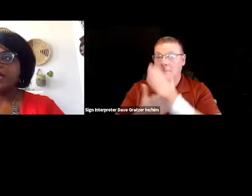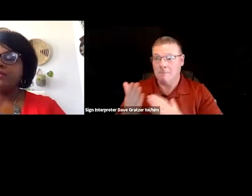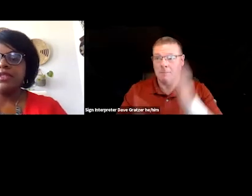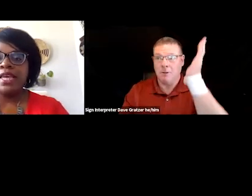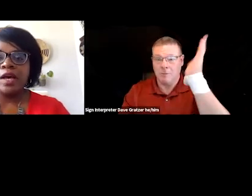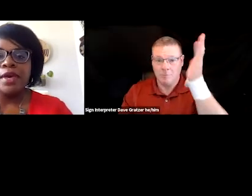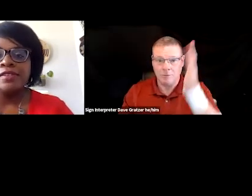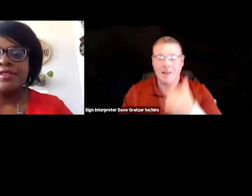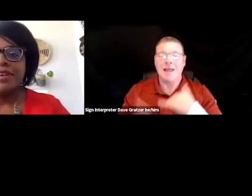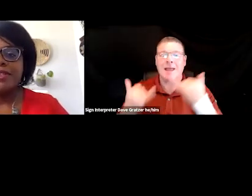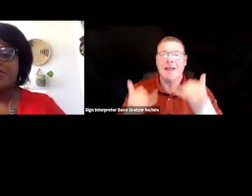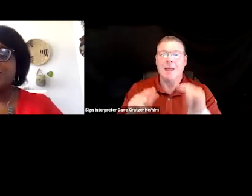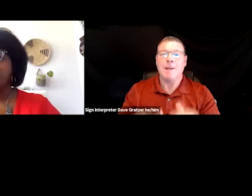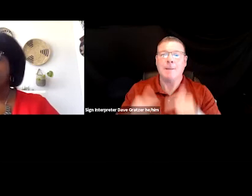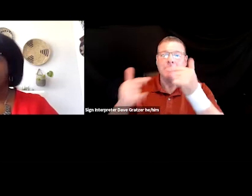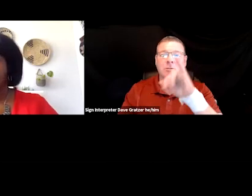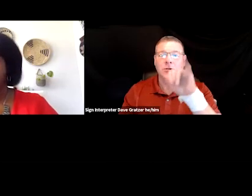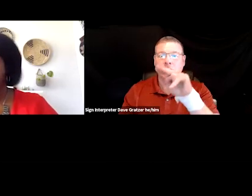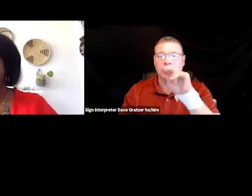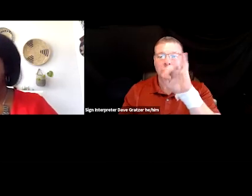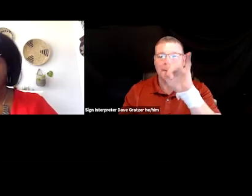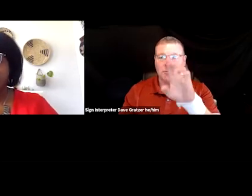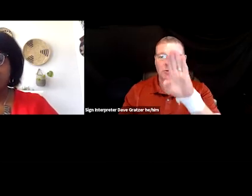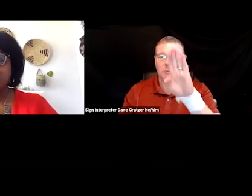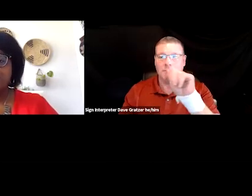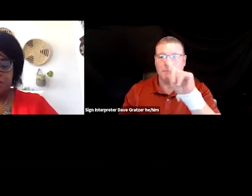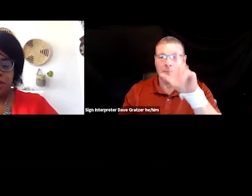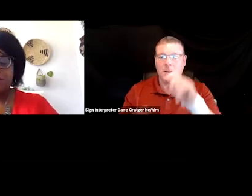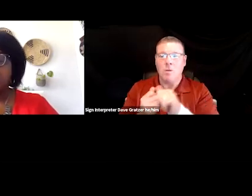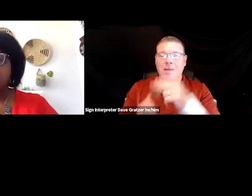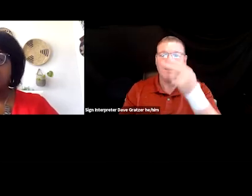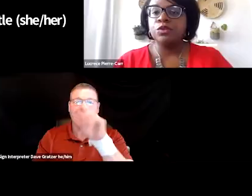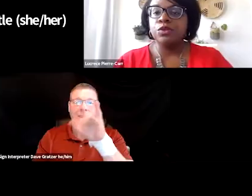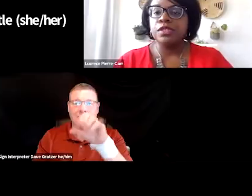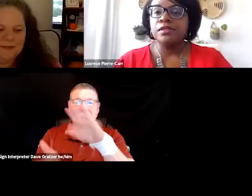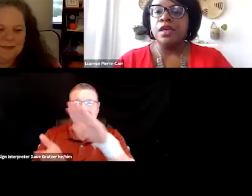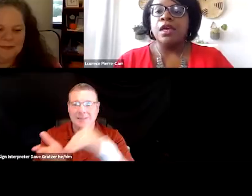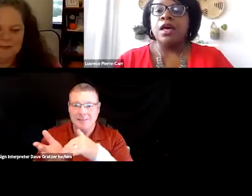I will now pass it on to Jennifer Battle with the Harris Center, who is one of our local authorities.